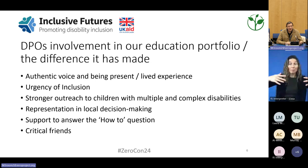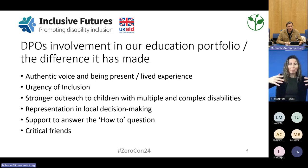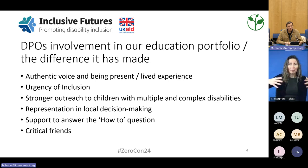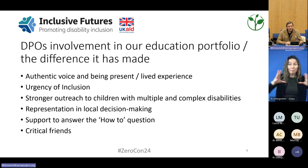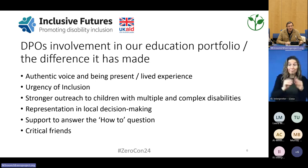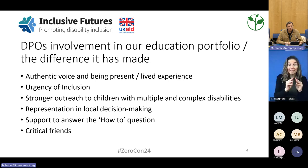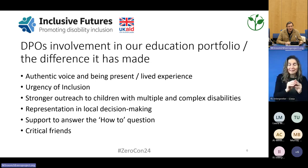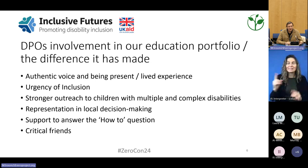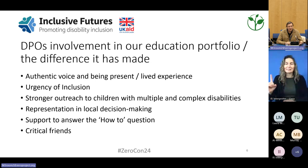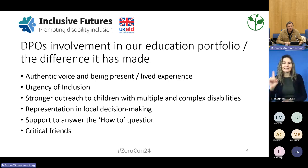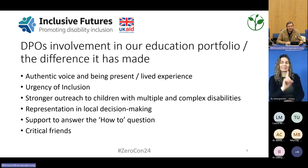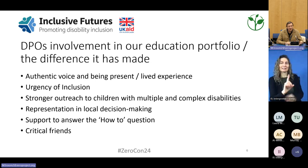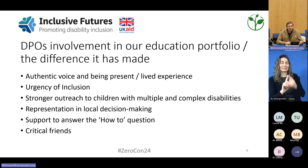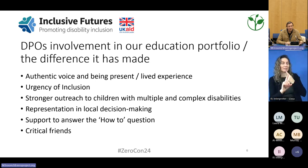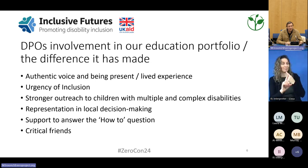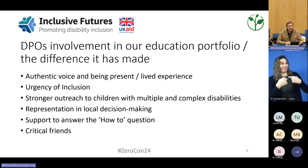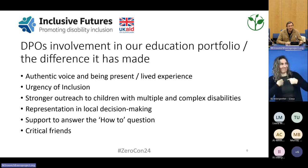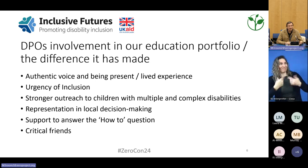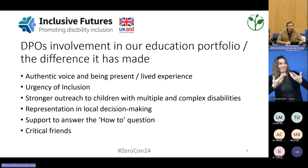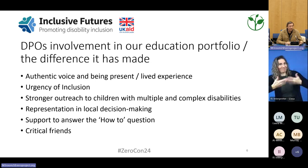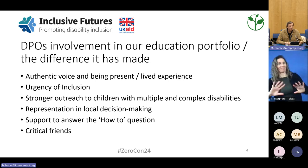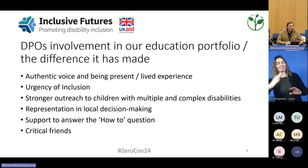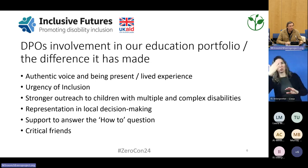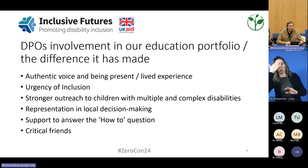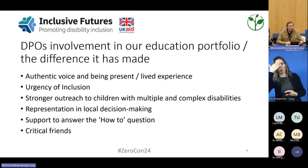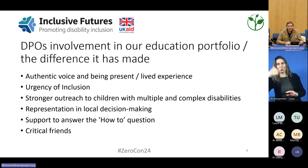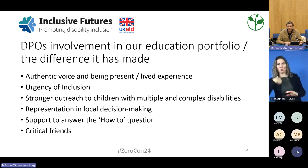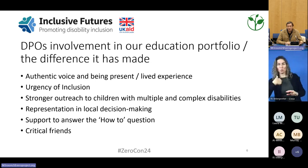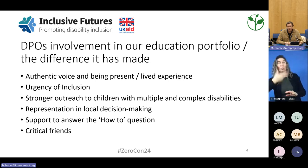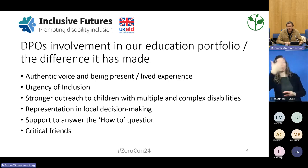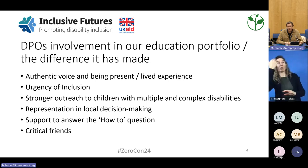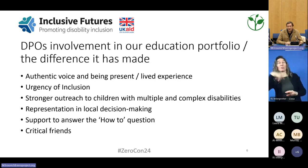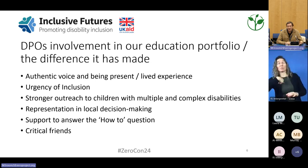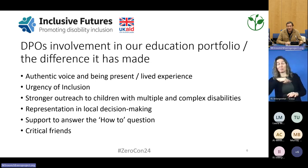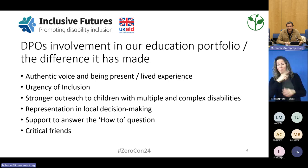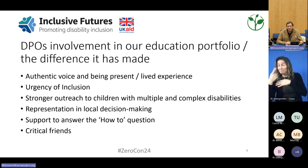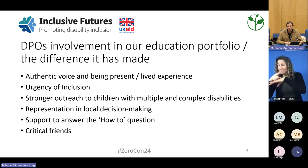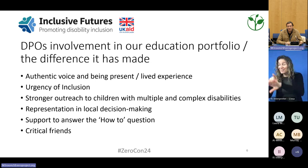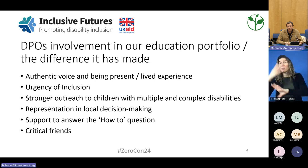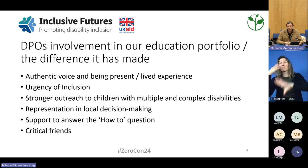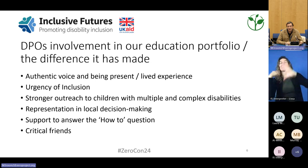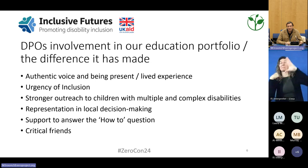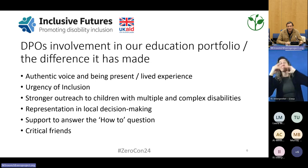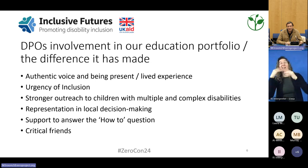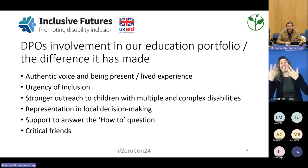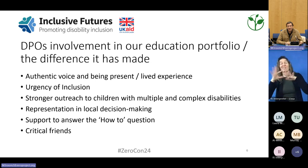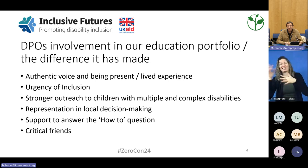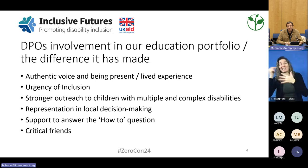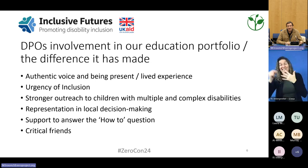I have experienced when I was going to school in a mainstream setting, I experienced barriers and